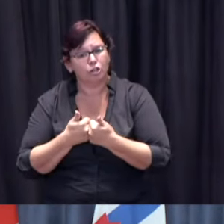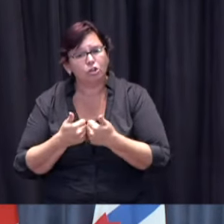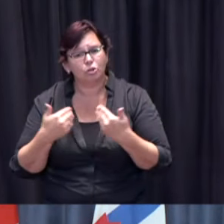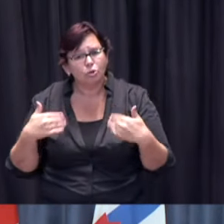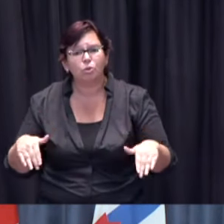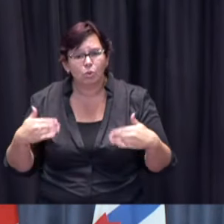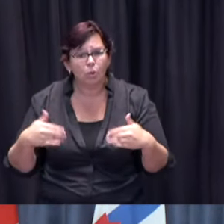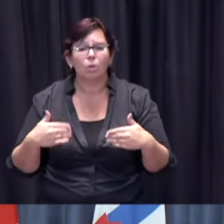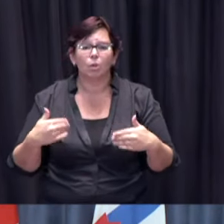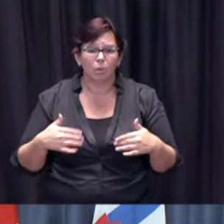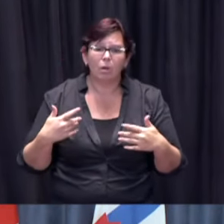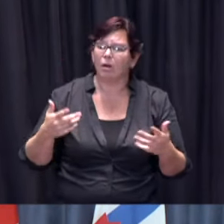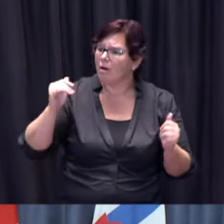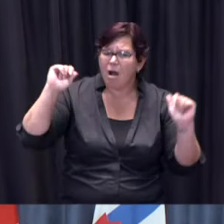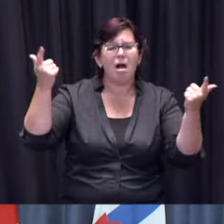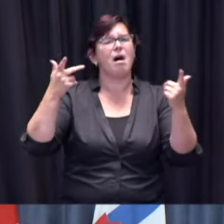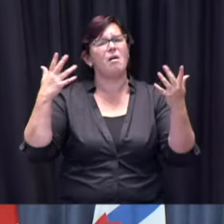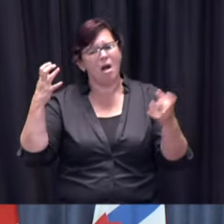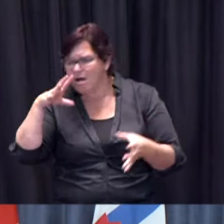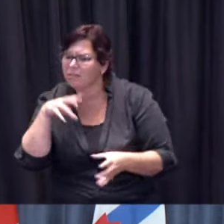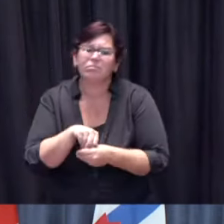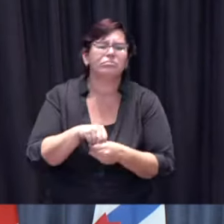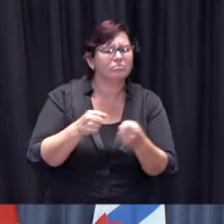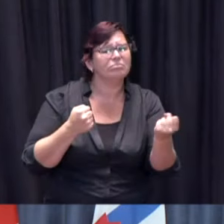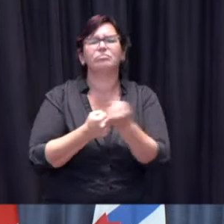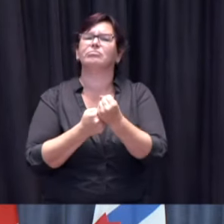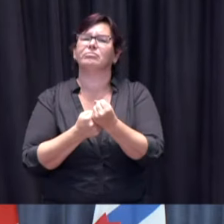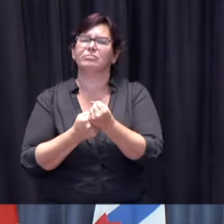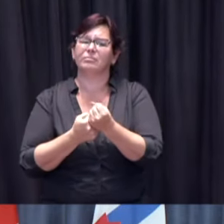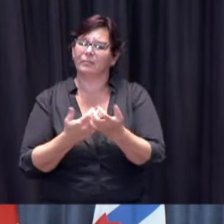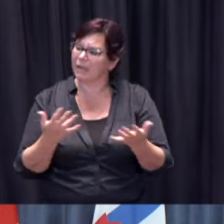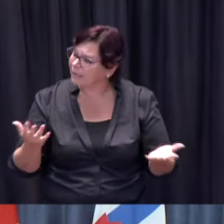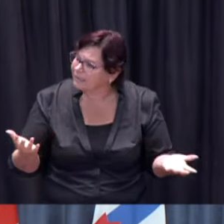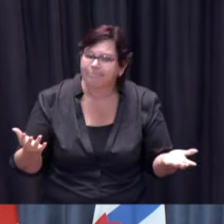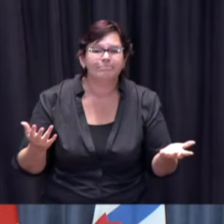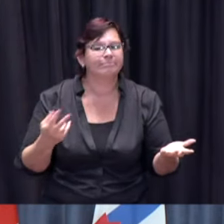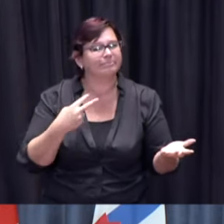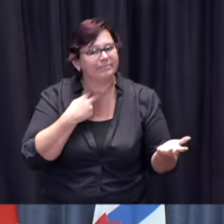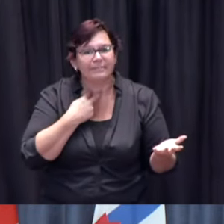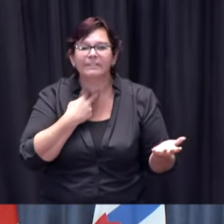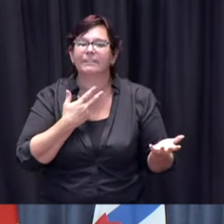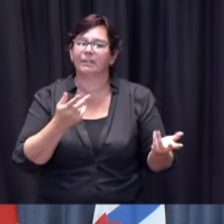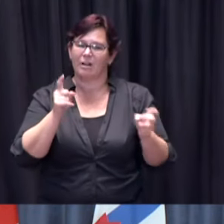especially the leafs but right now we just have to say enjoy it on television that's why they're putting it on